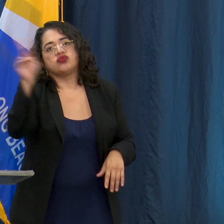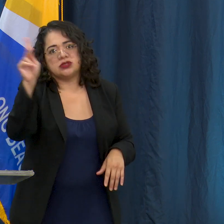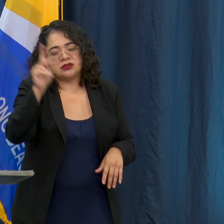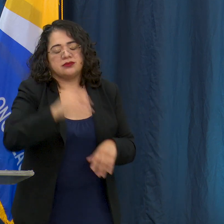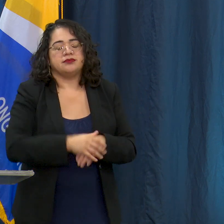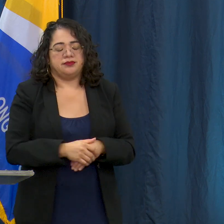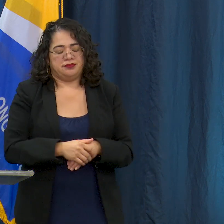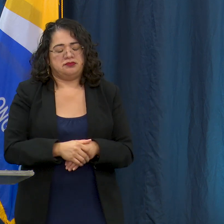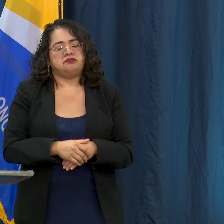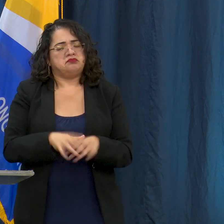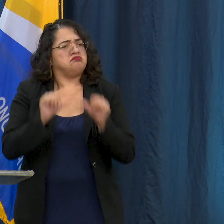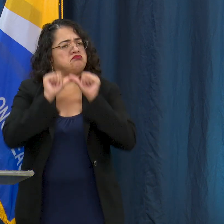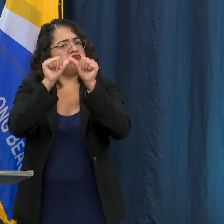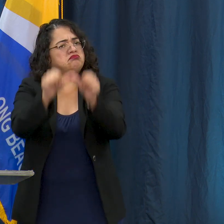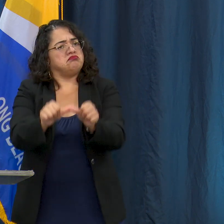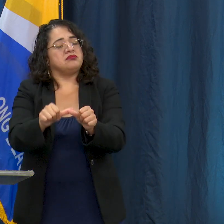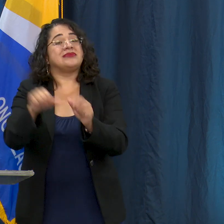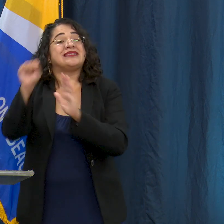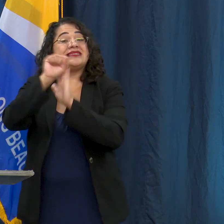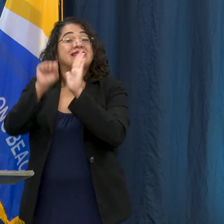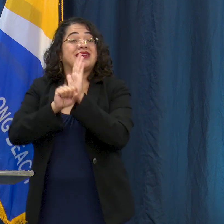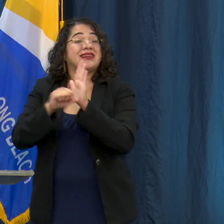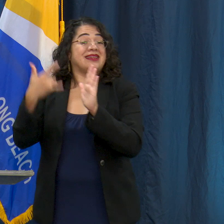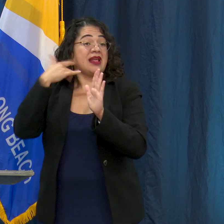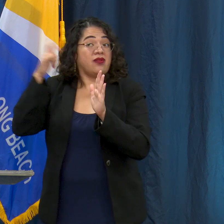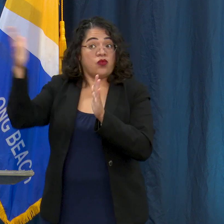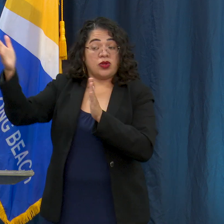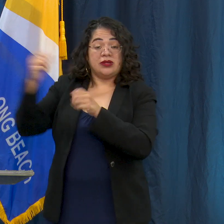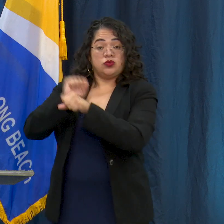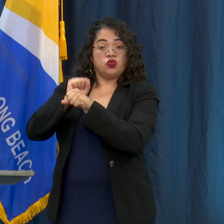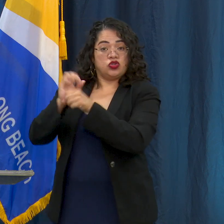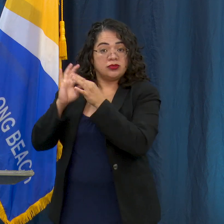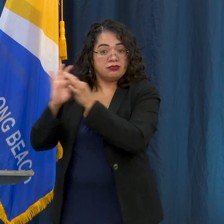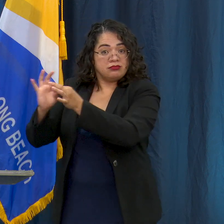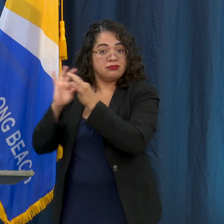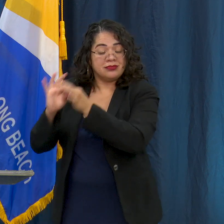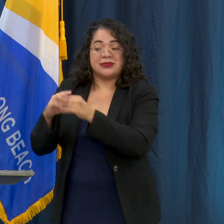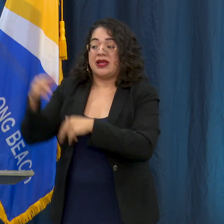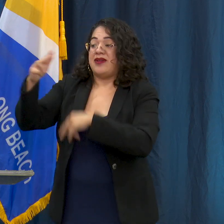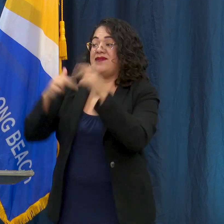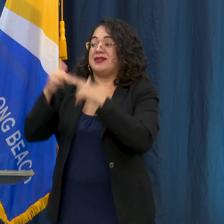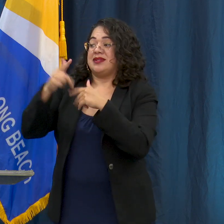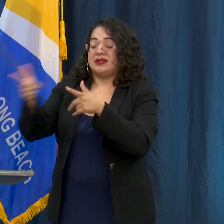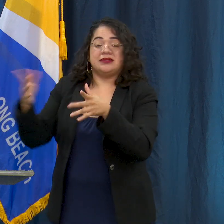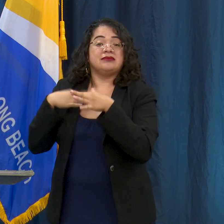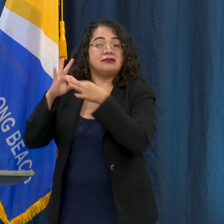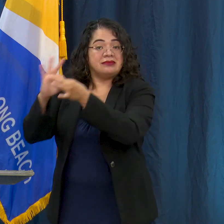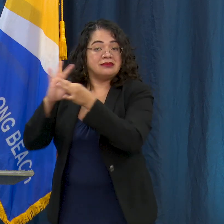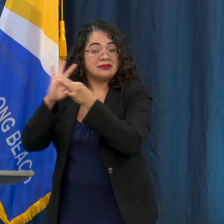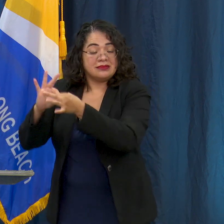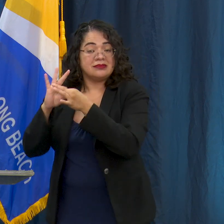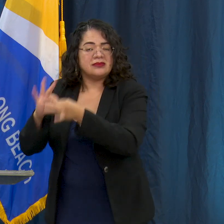work with the state and to work with our facilities to ensure that aggressive